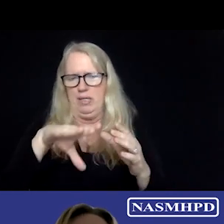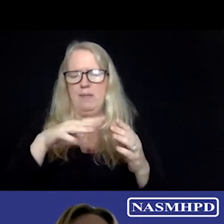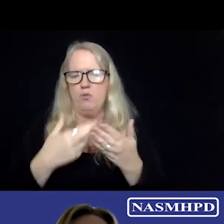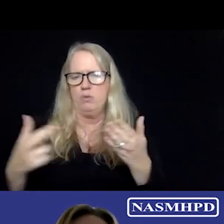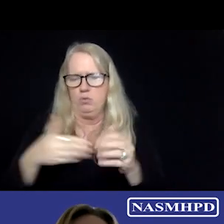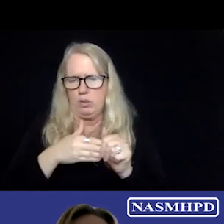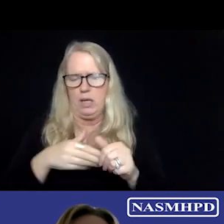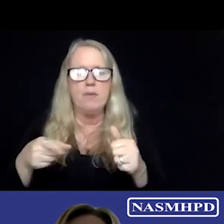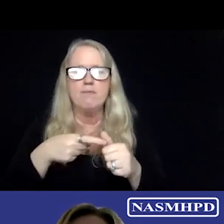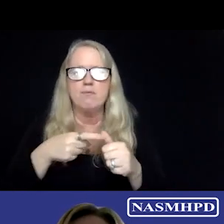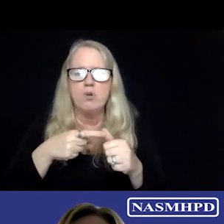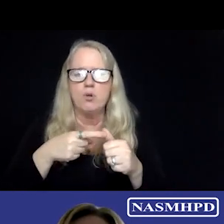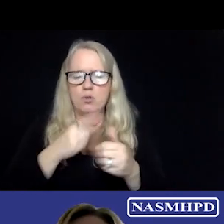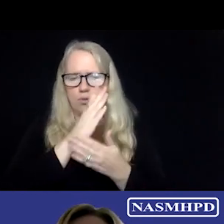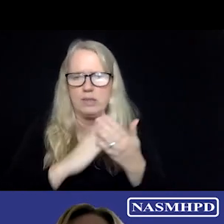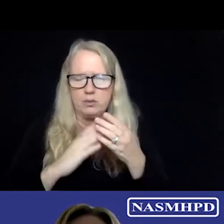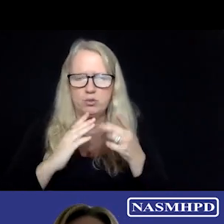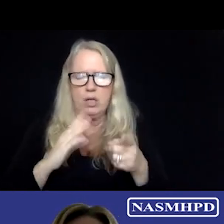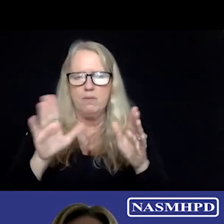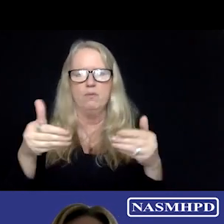THE FIRST SECTION IS REALLY FOCUSING ON CRISIS SERVICES